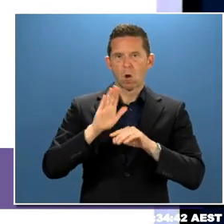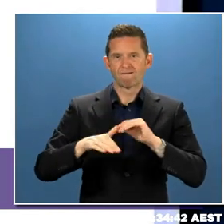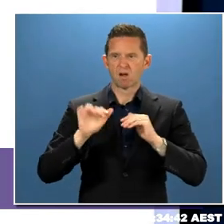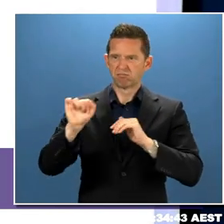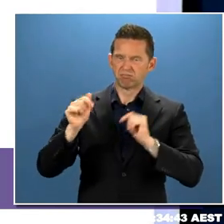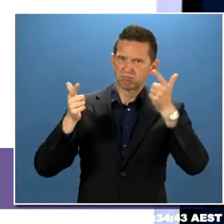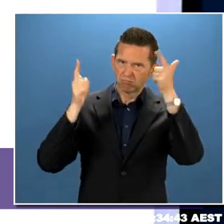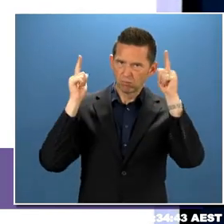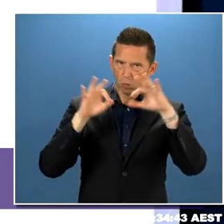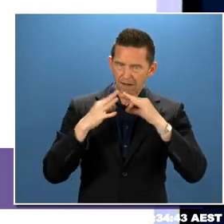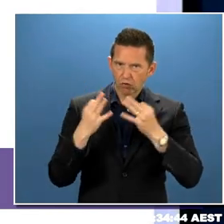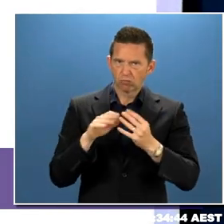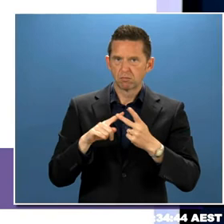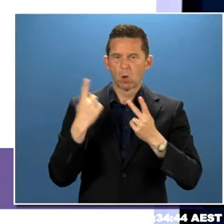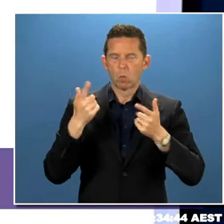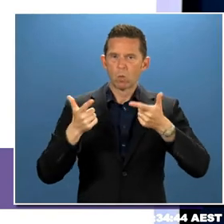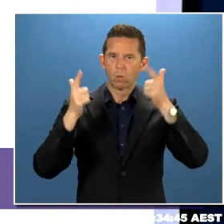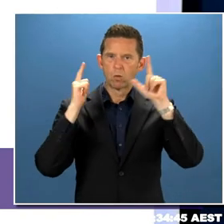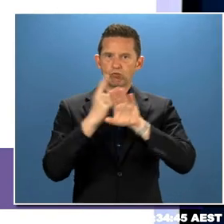representative bodies or governments.